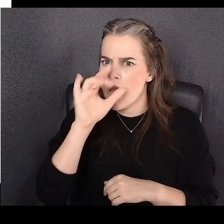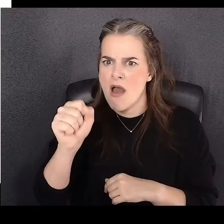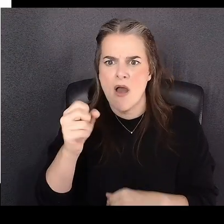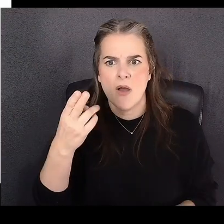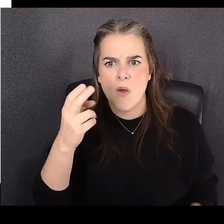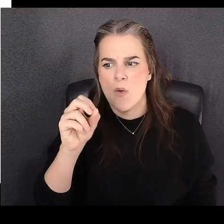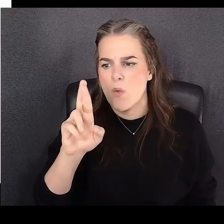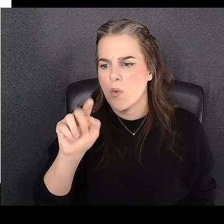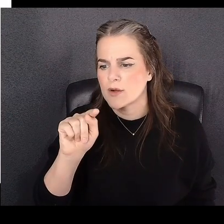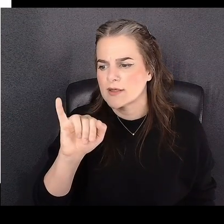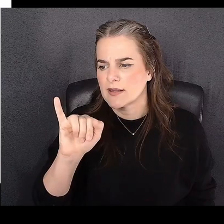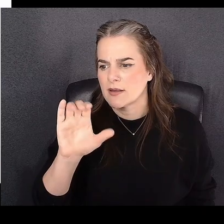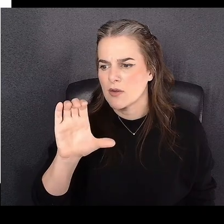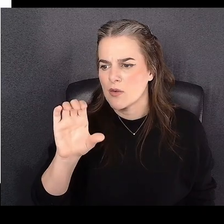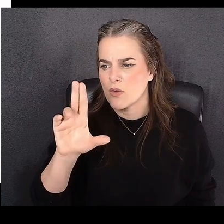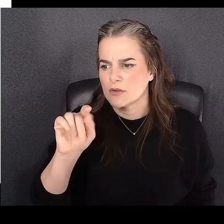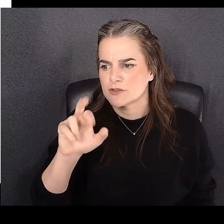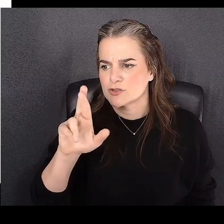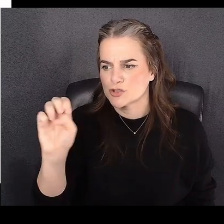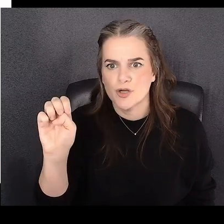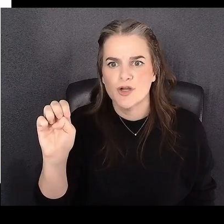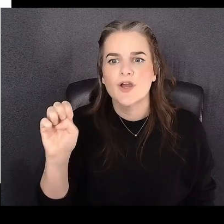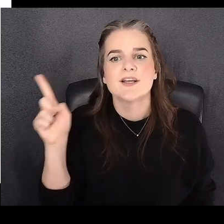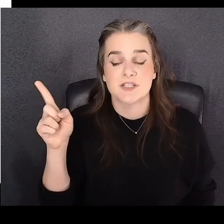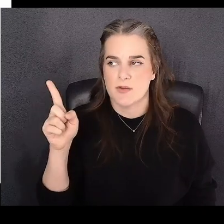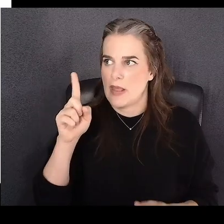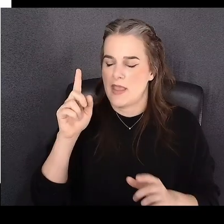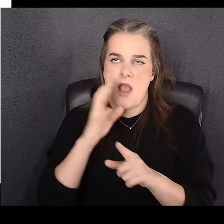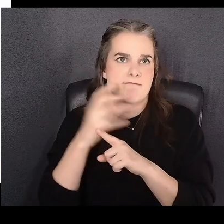at bringing in all different modalities to horticulture.